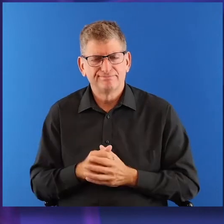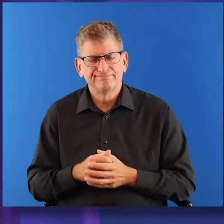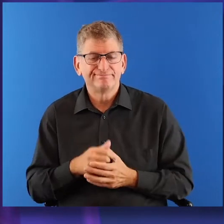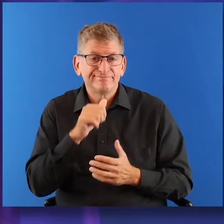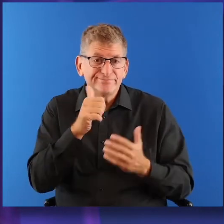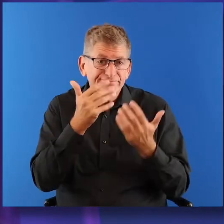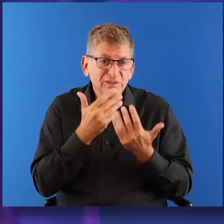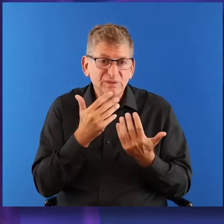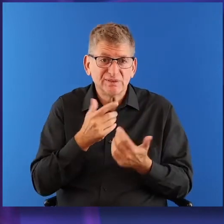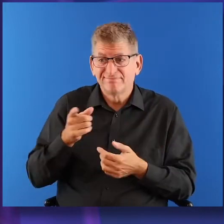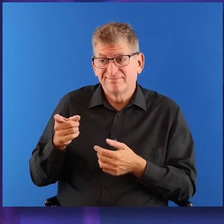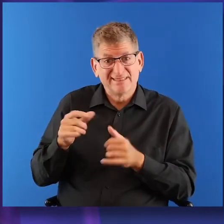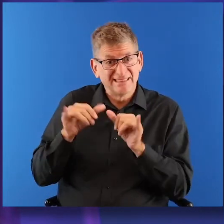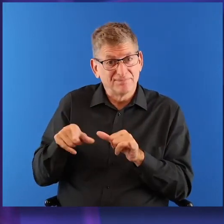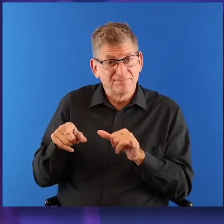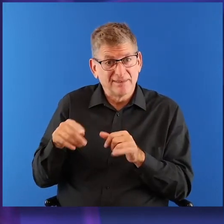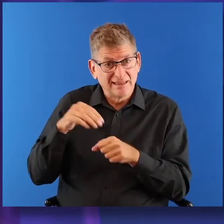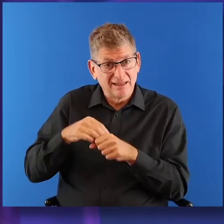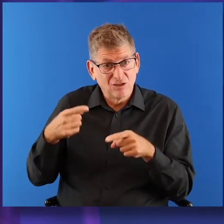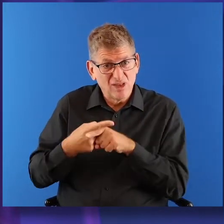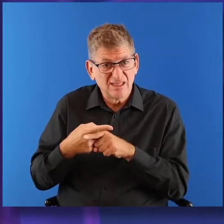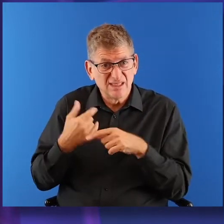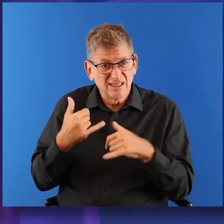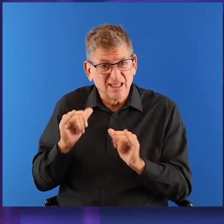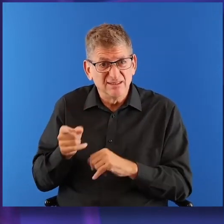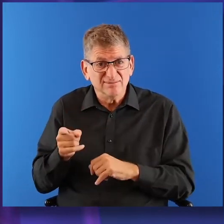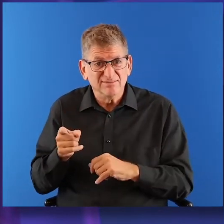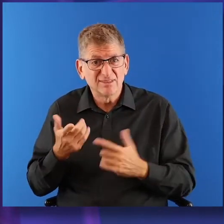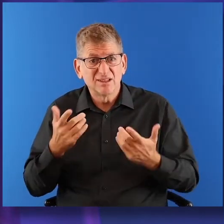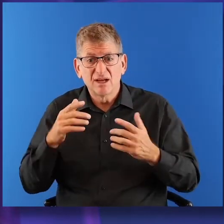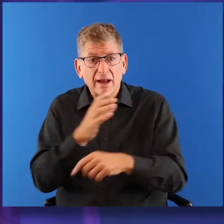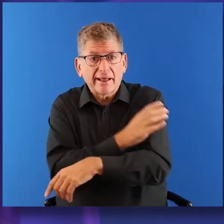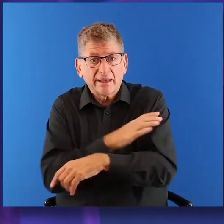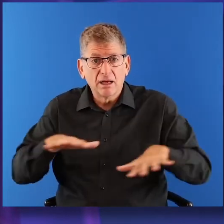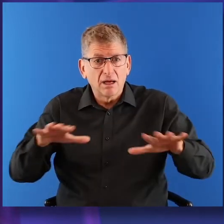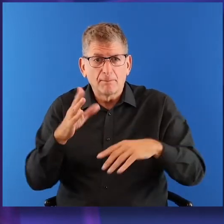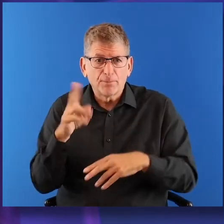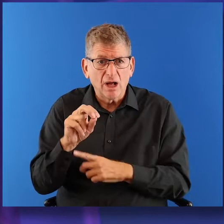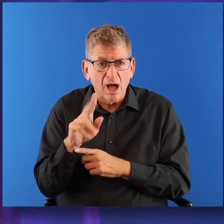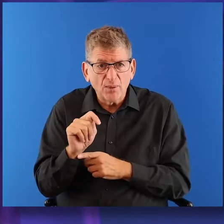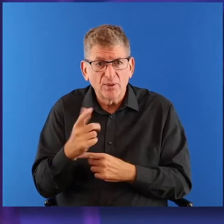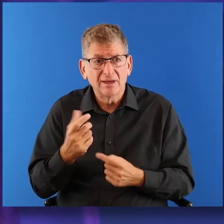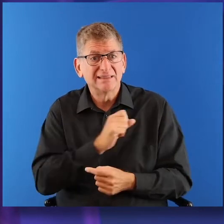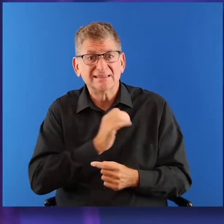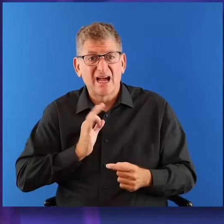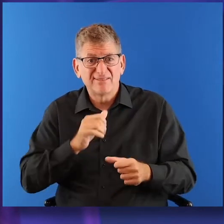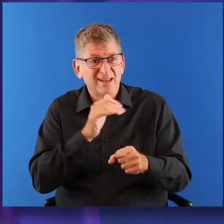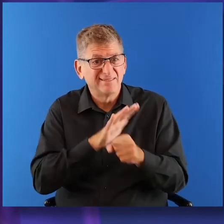is in crisis with clinician burnout, staffing shortages, and tremendous financial pressures,